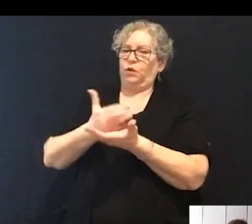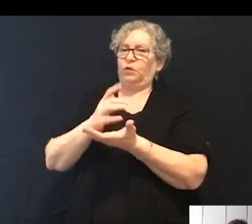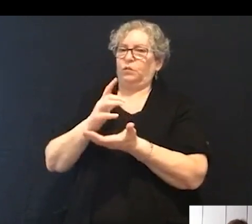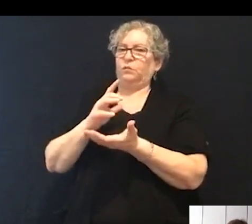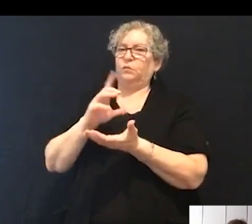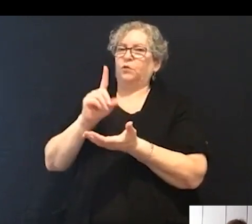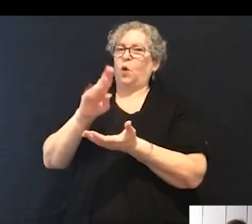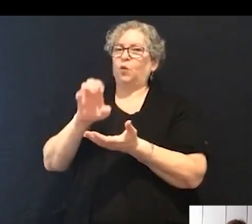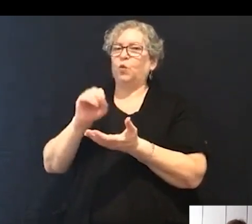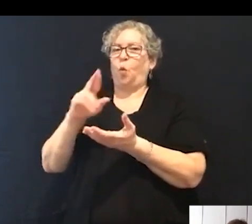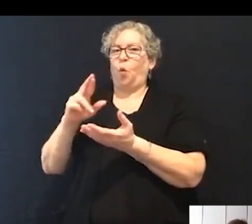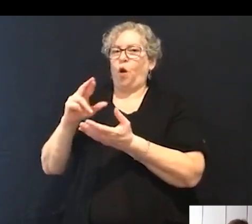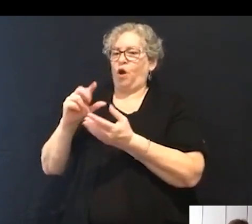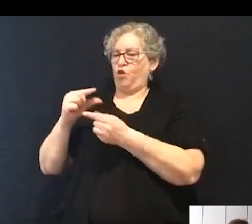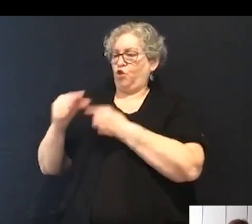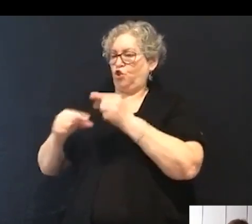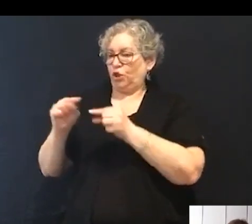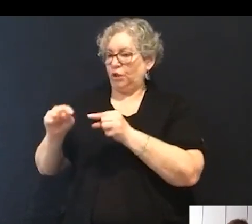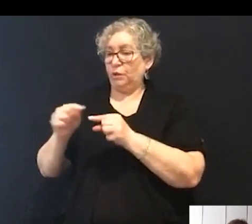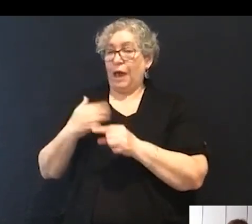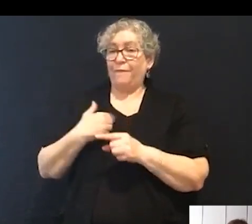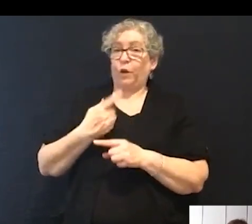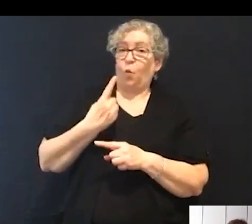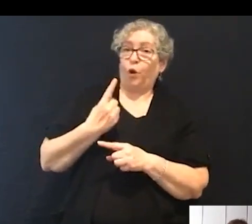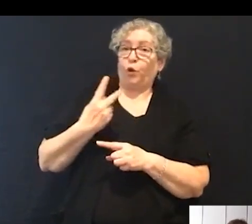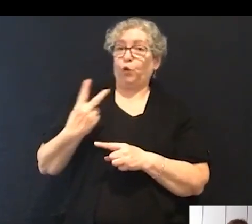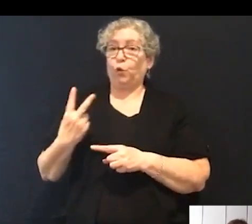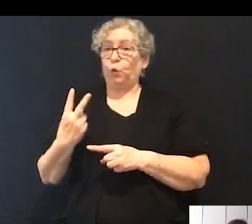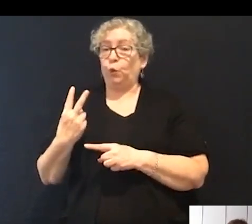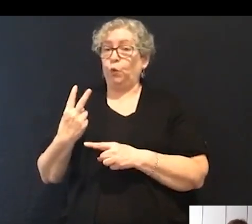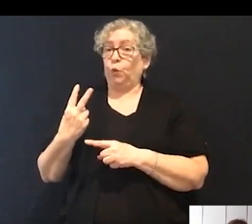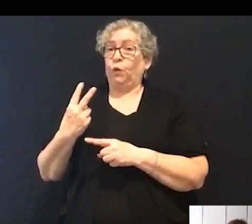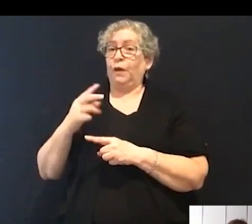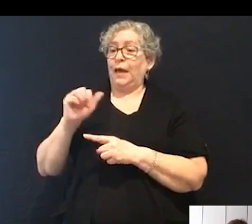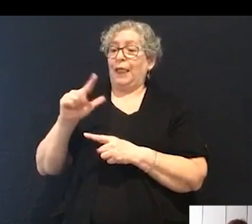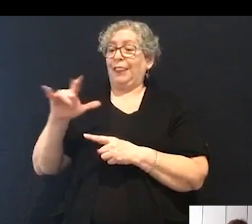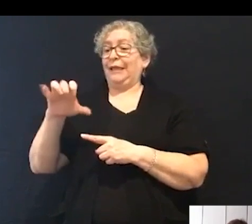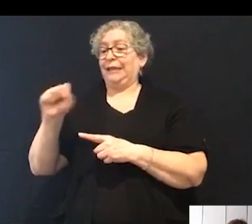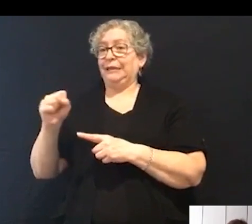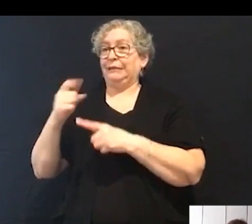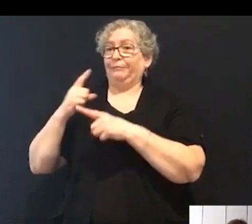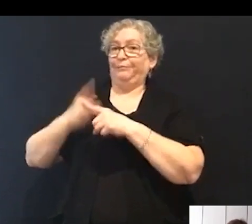so having one or two alleles. And of course, the durability of the response